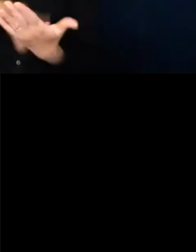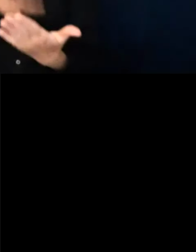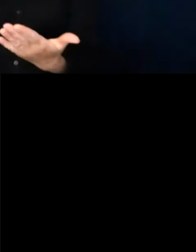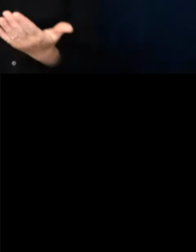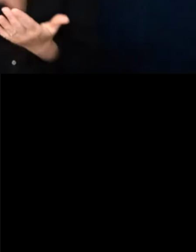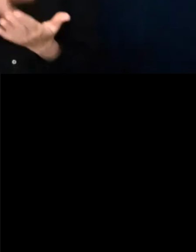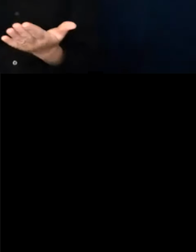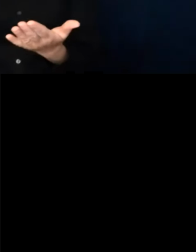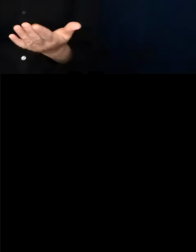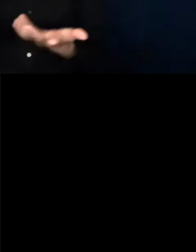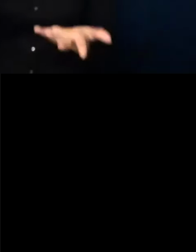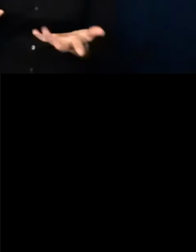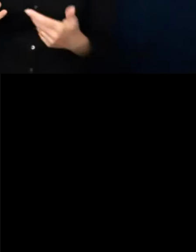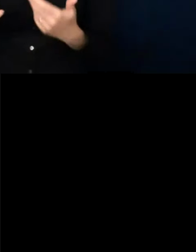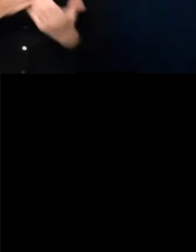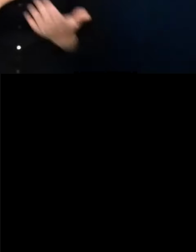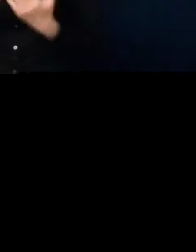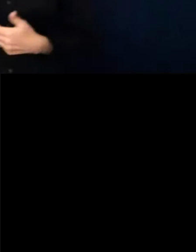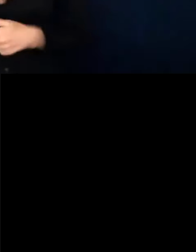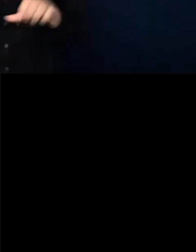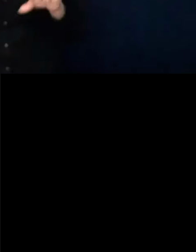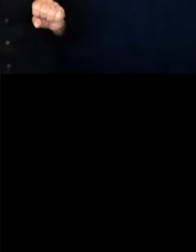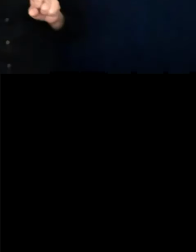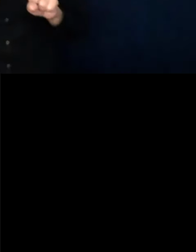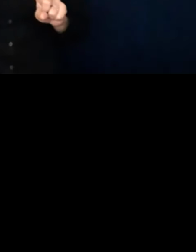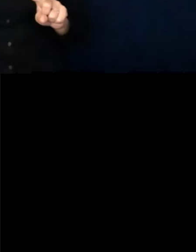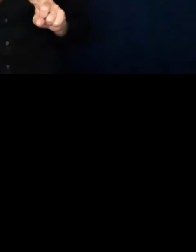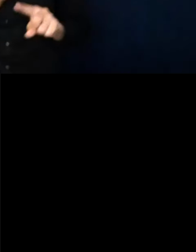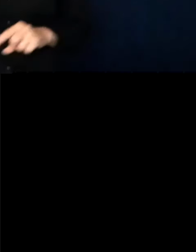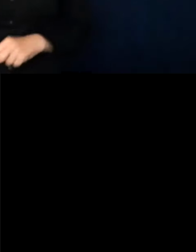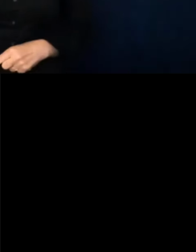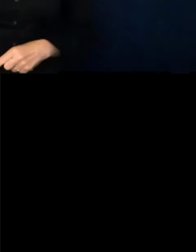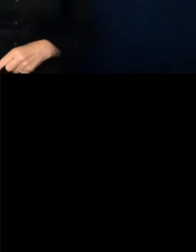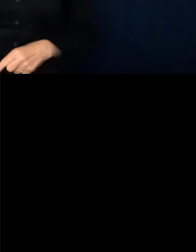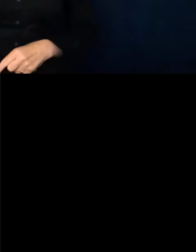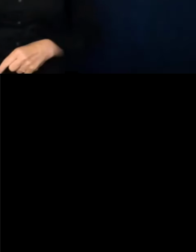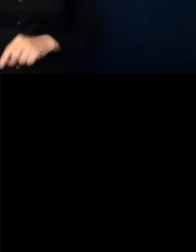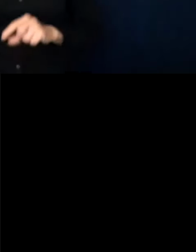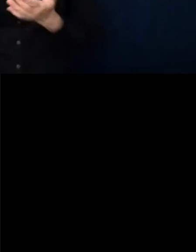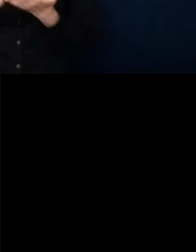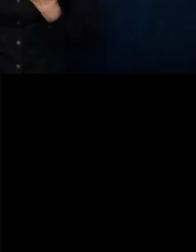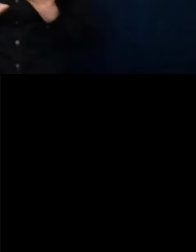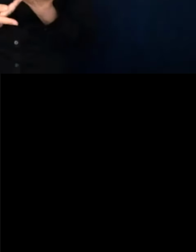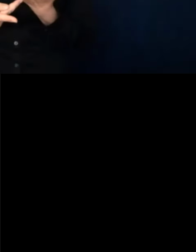whatever we can from this pilot program, in the hopes of making equitable grant making